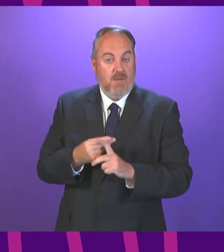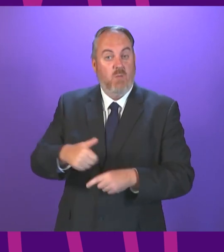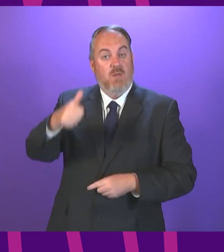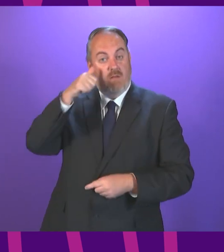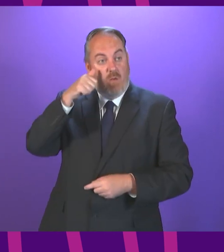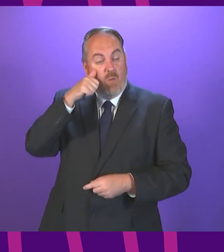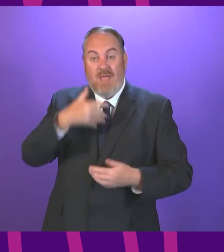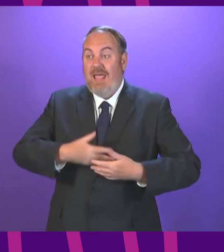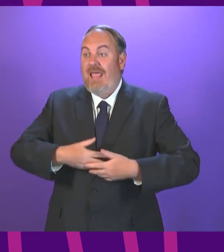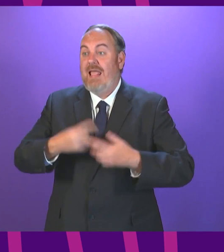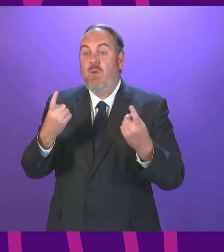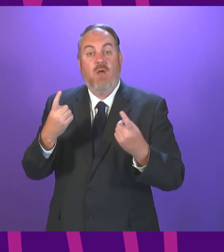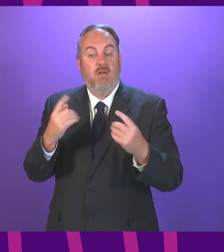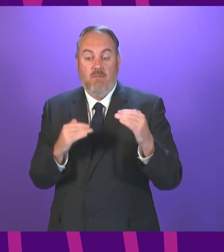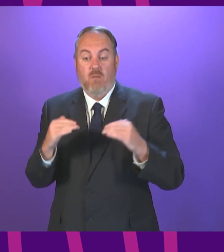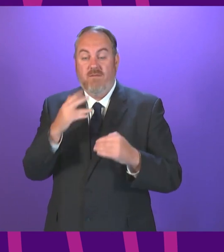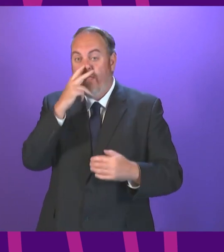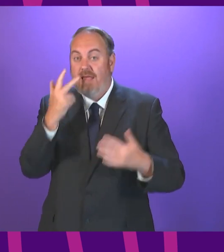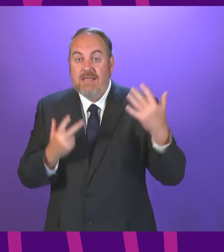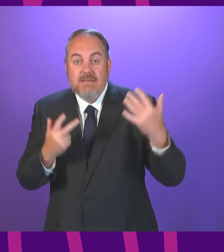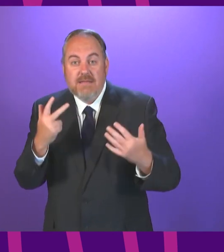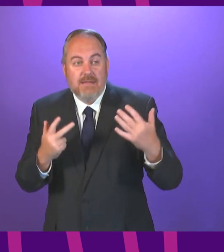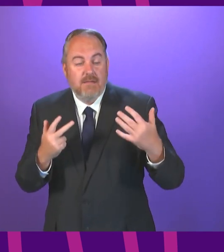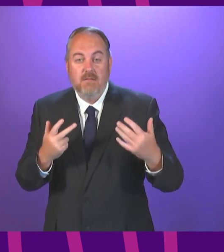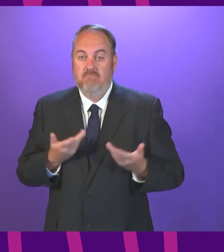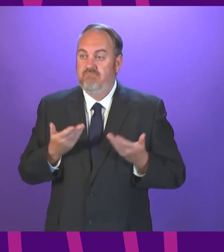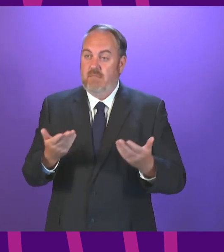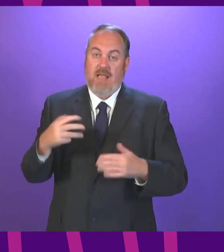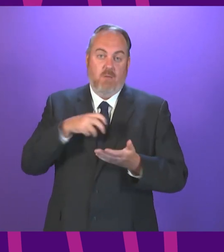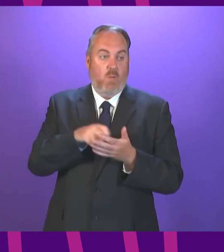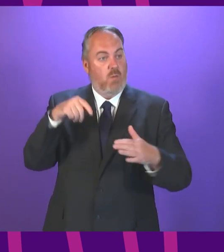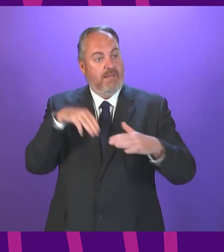over 18 who has not yet had a first dose, or who received a first dose eight weeks